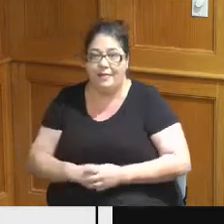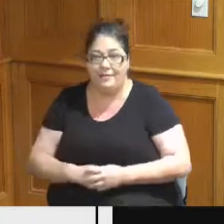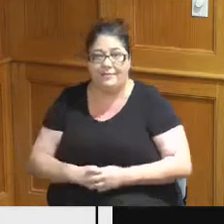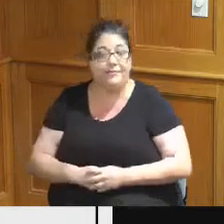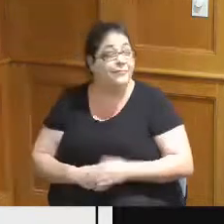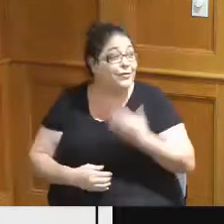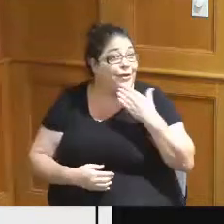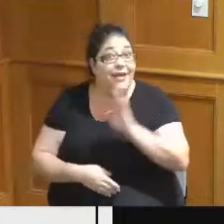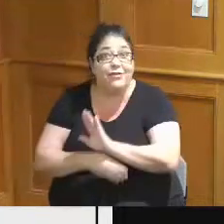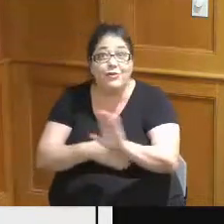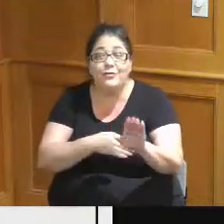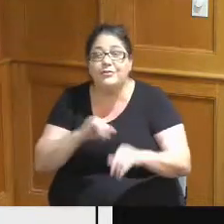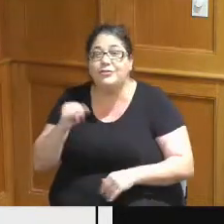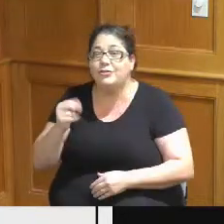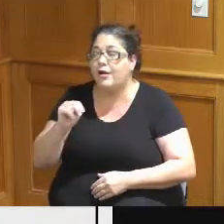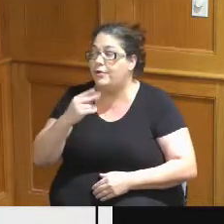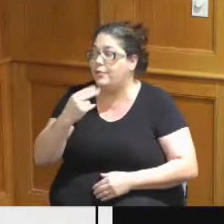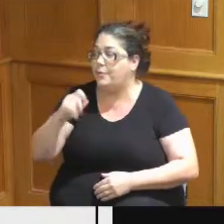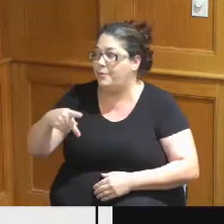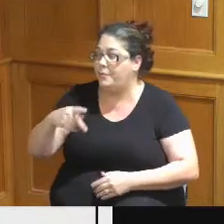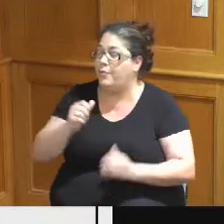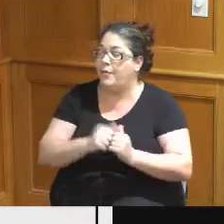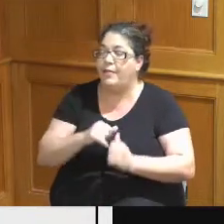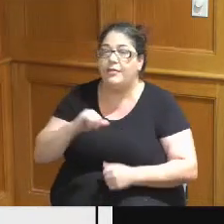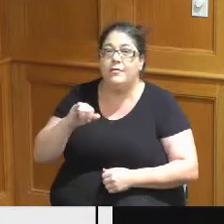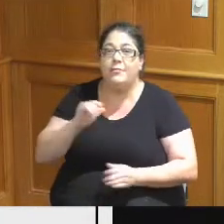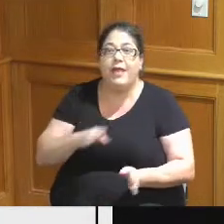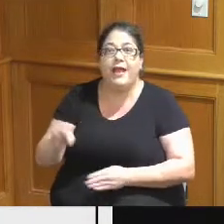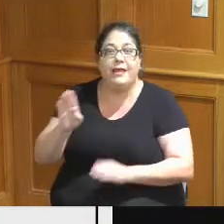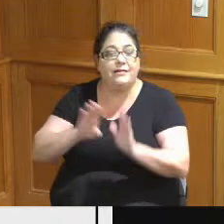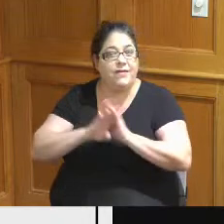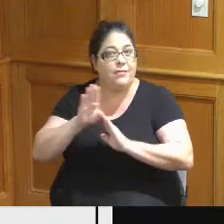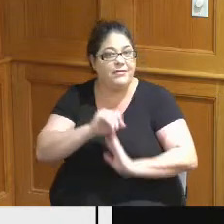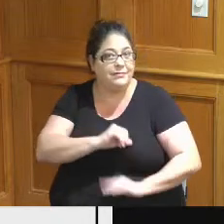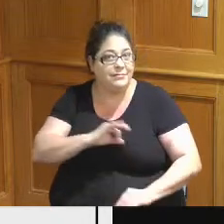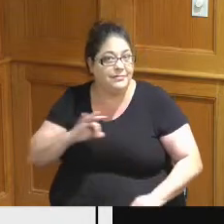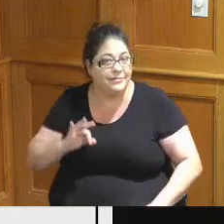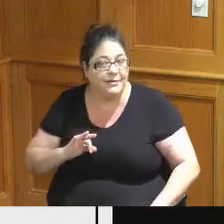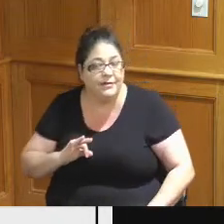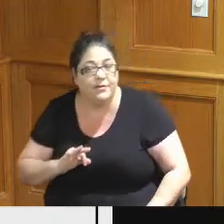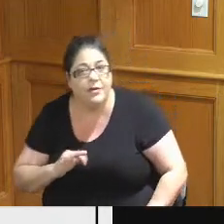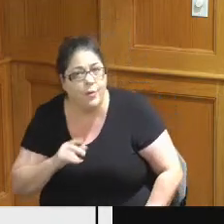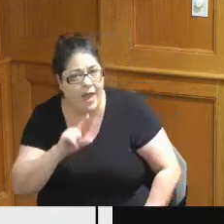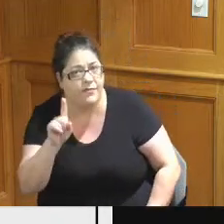John Huth with Planning and Development staff you have a zone change in front of you I'll be very